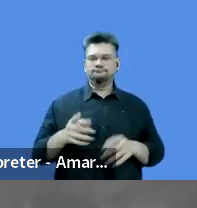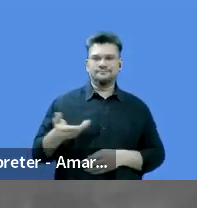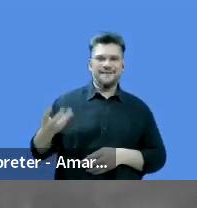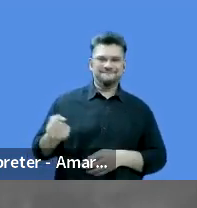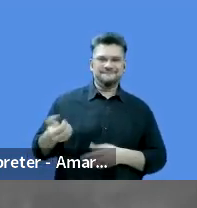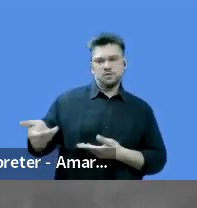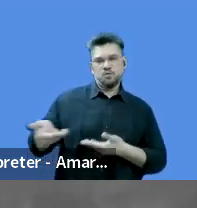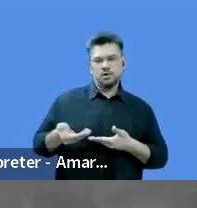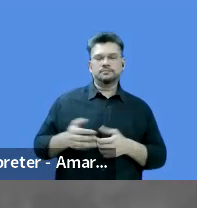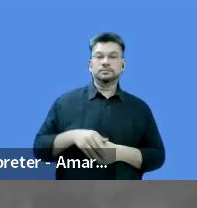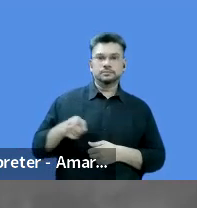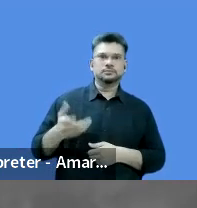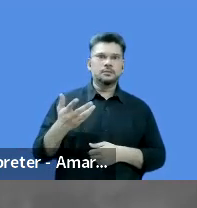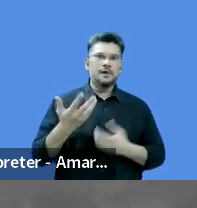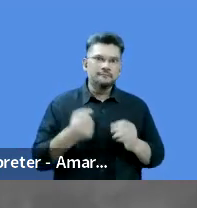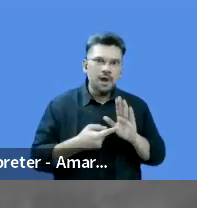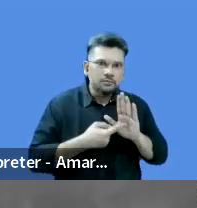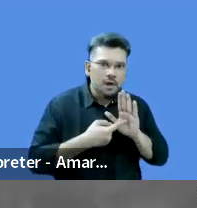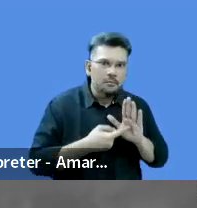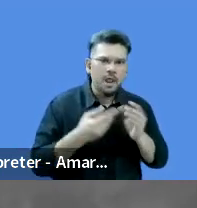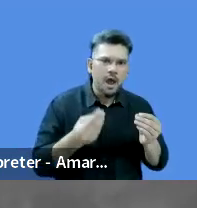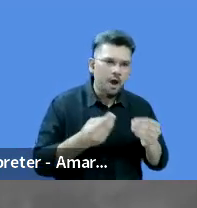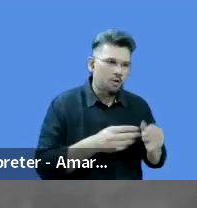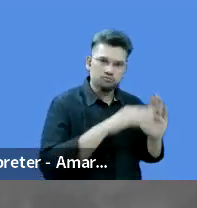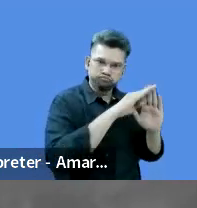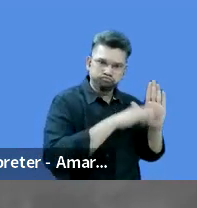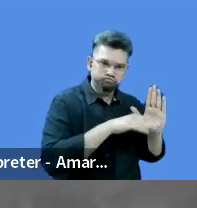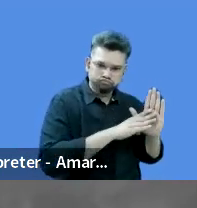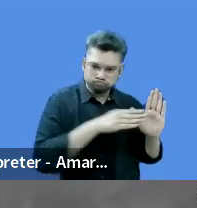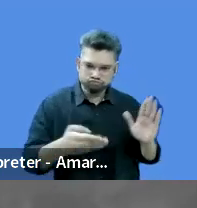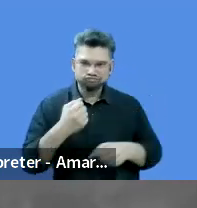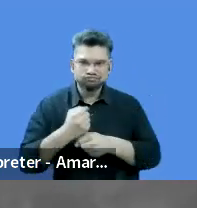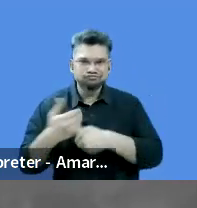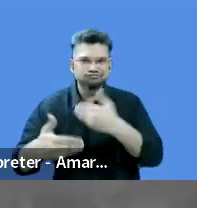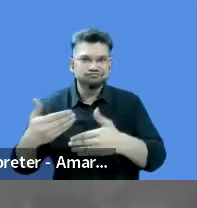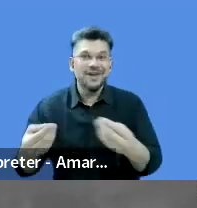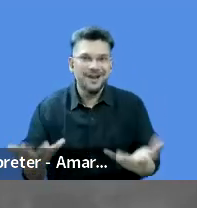small panel where we're going to hear about some concrete